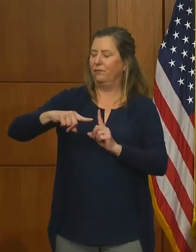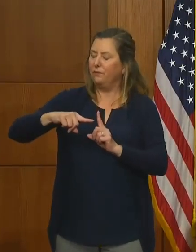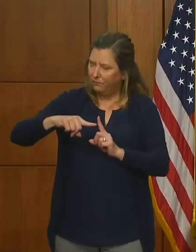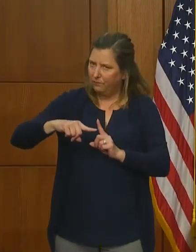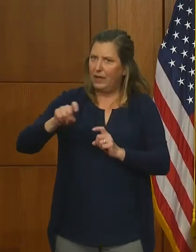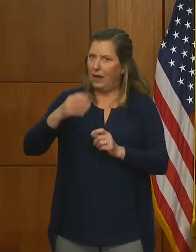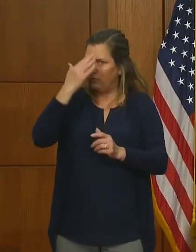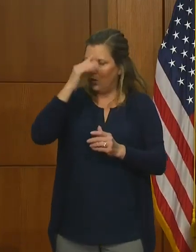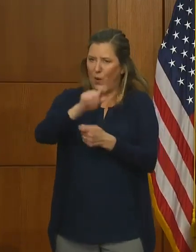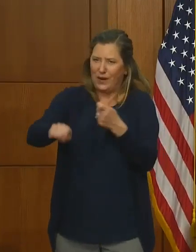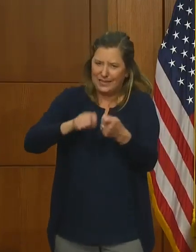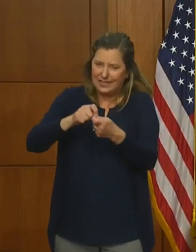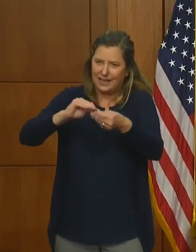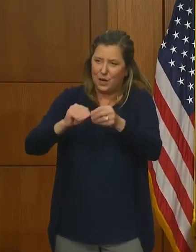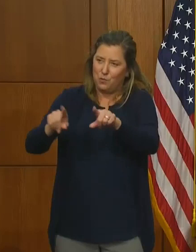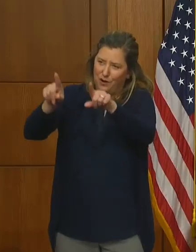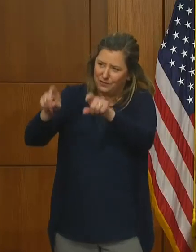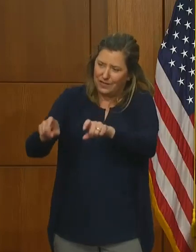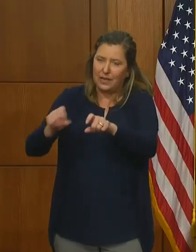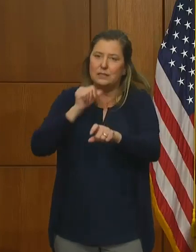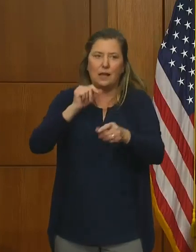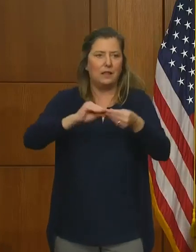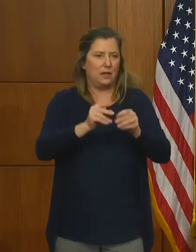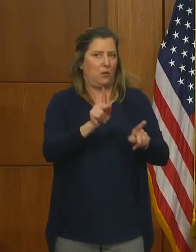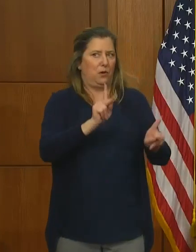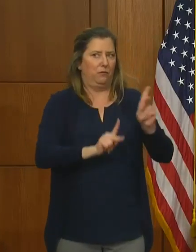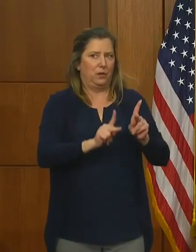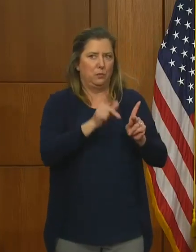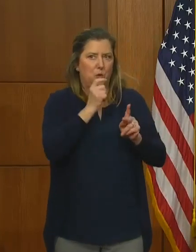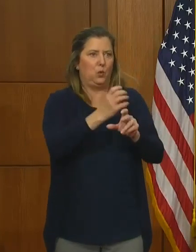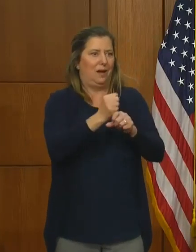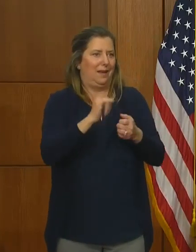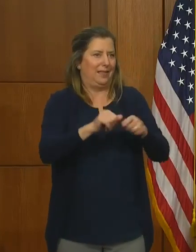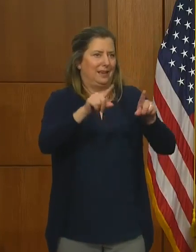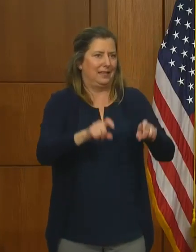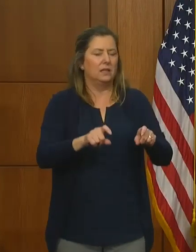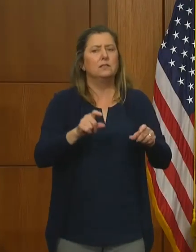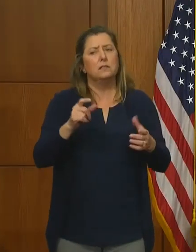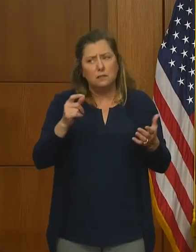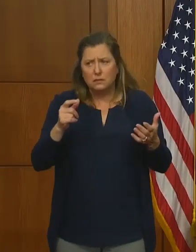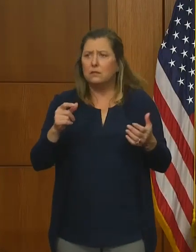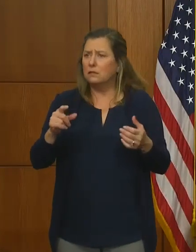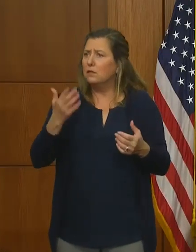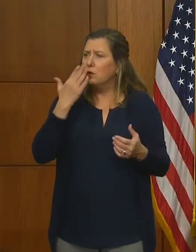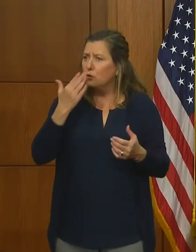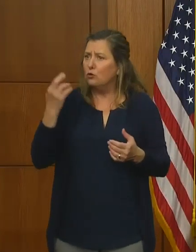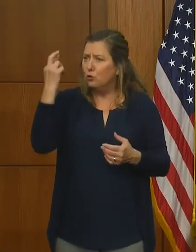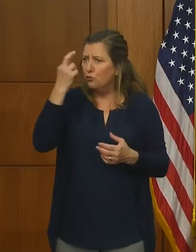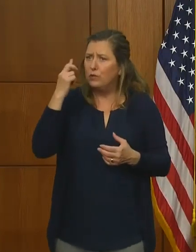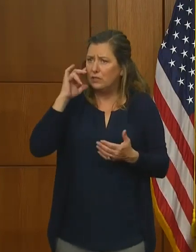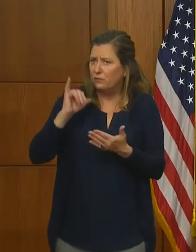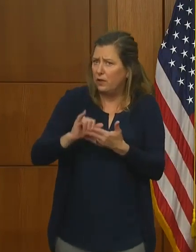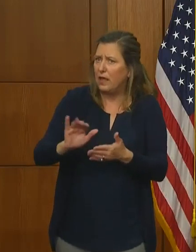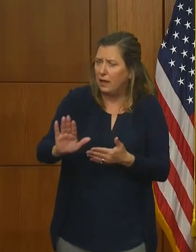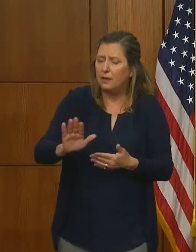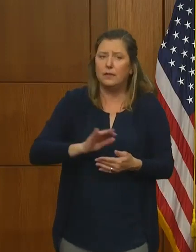PERCENTAGE POSITIVE SO. YOU NEED TO KNOW THE EXACT NUMBER OF TEST THAT THE NUMBER OF